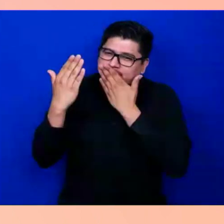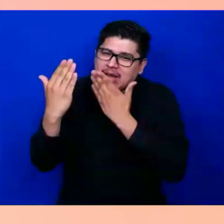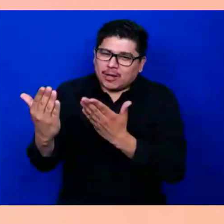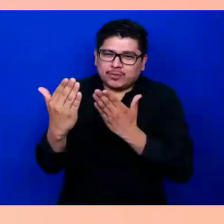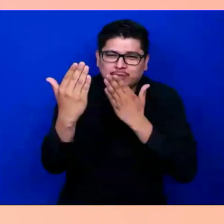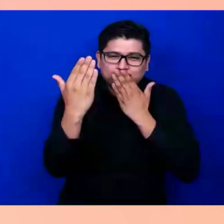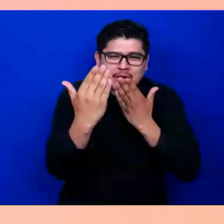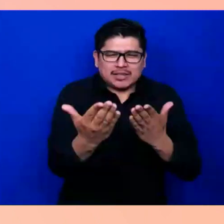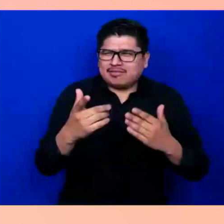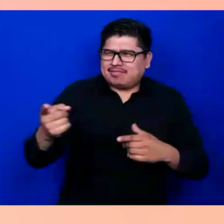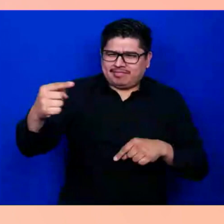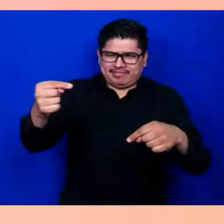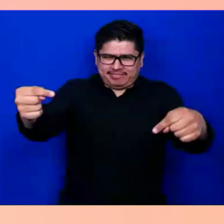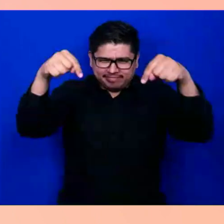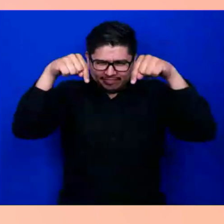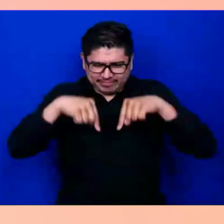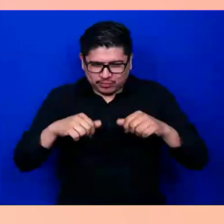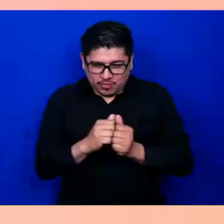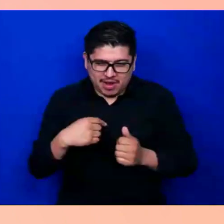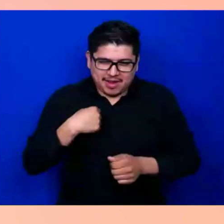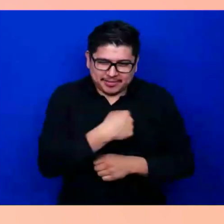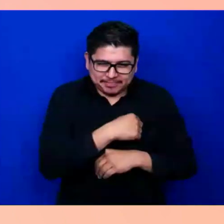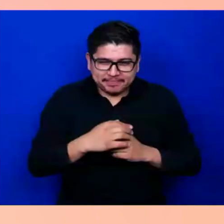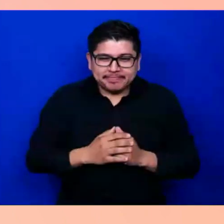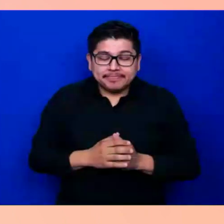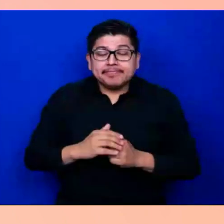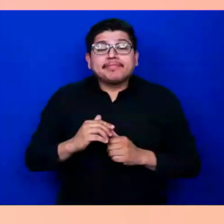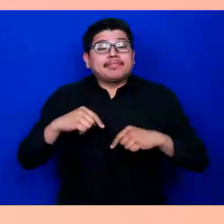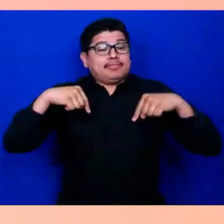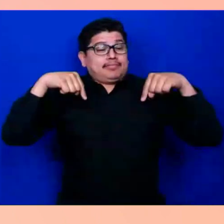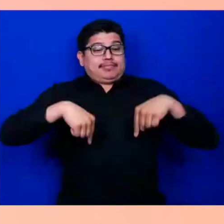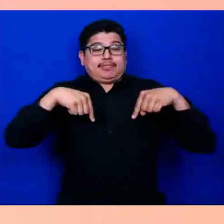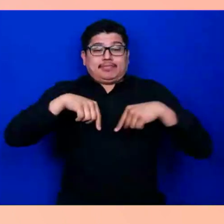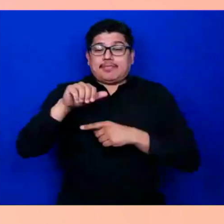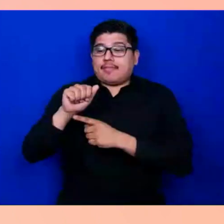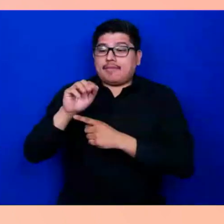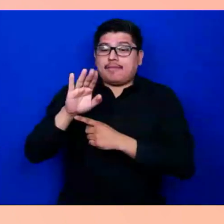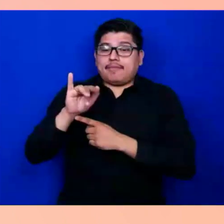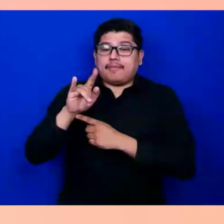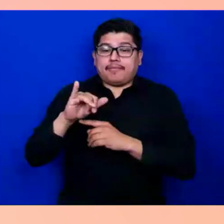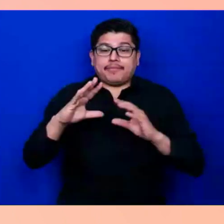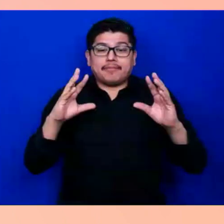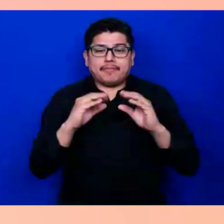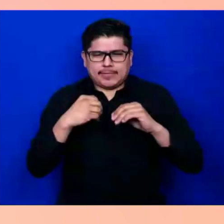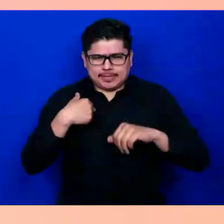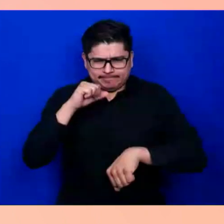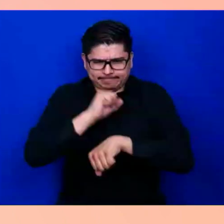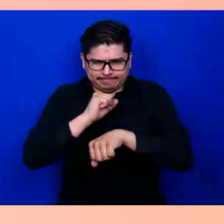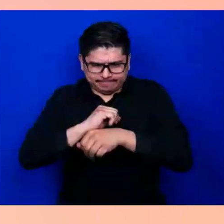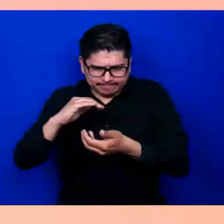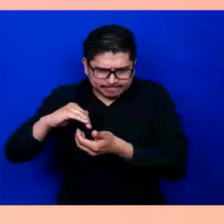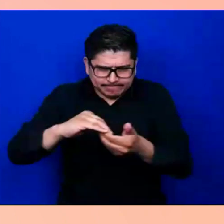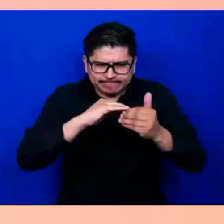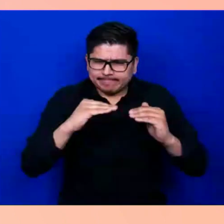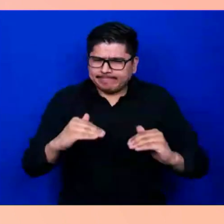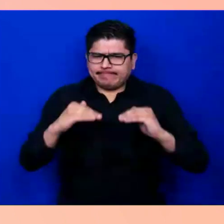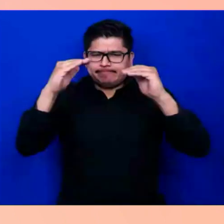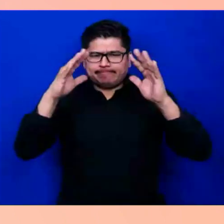At Ability Summit, we work together to raise the bar in disability inclusion and accessibility to build imagine includes,